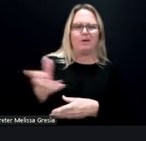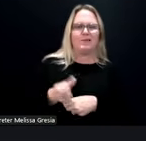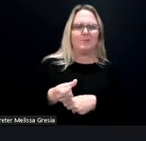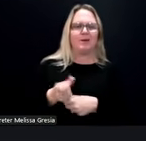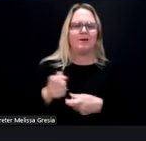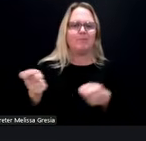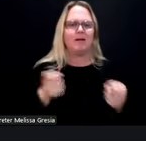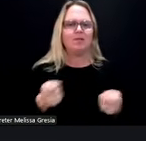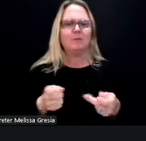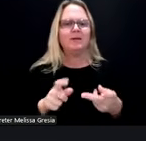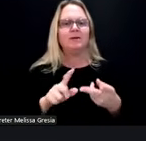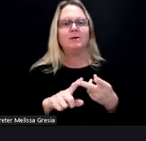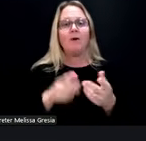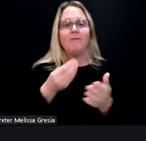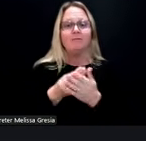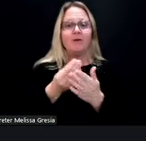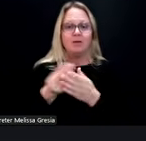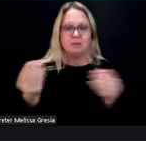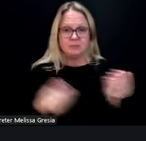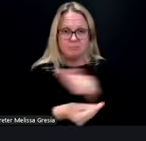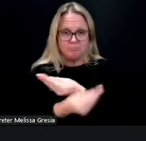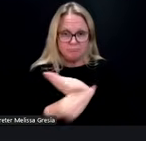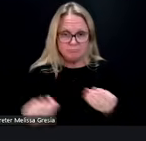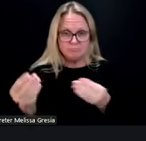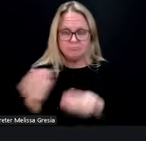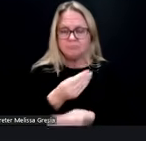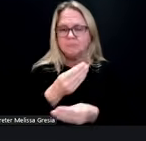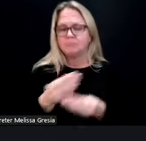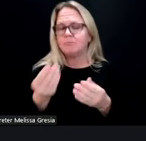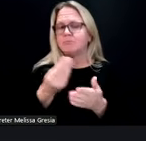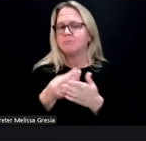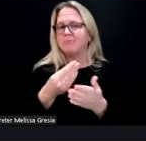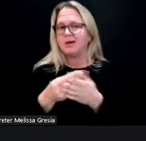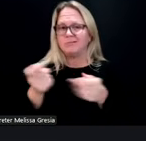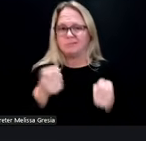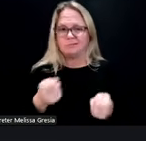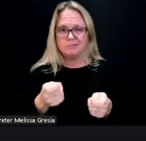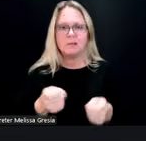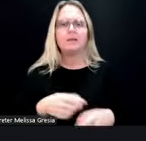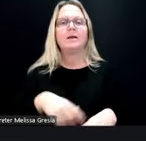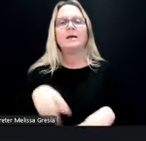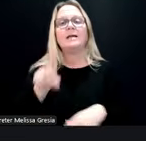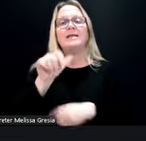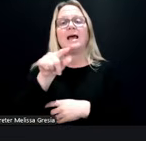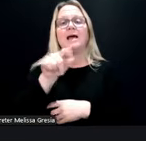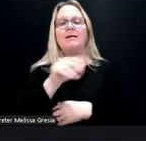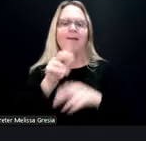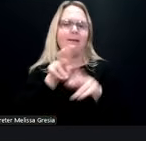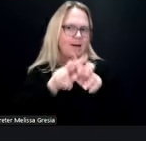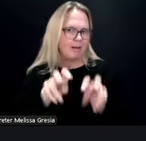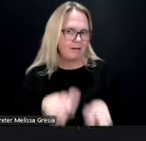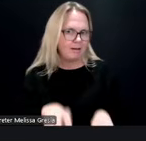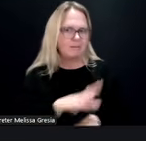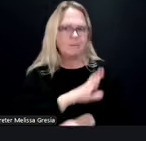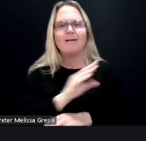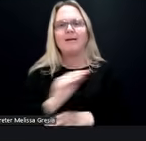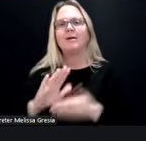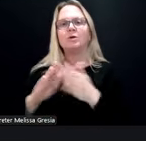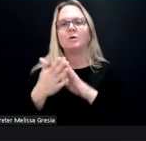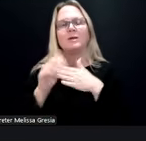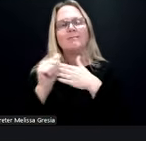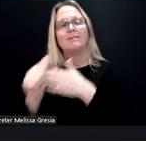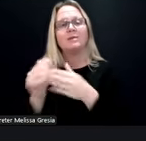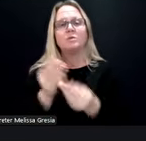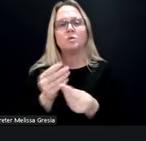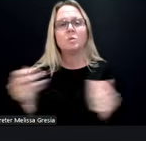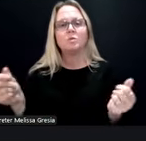funds distribution and financial oversight, data an data and analytics and communityled solutions.